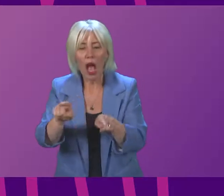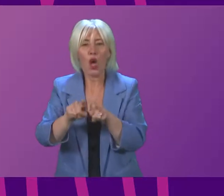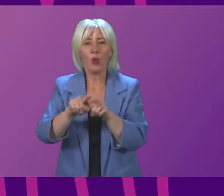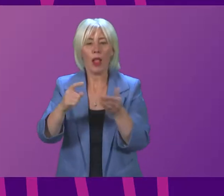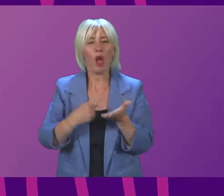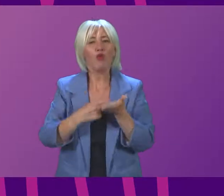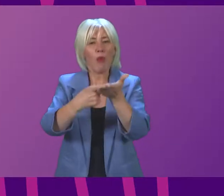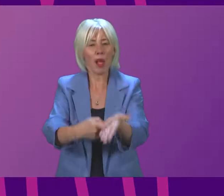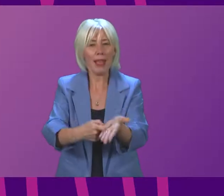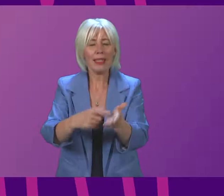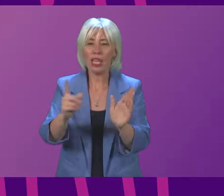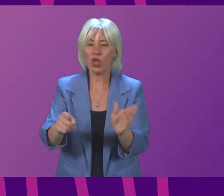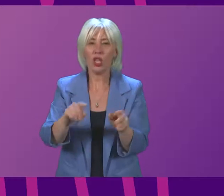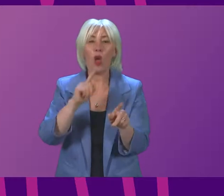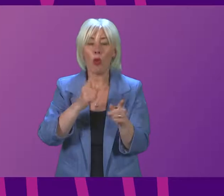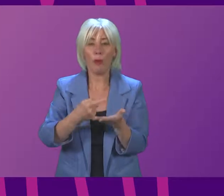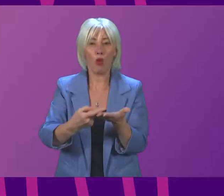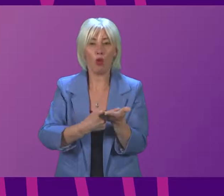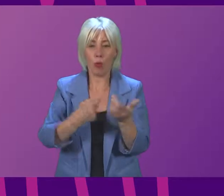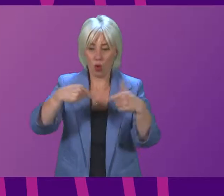“To provide reports to the Scottish Ministers as soon as practicable.”